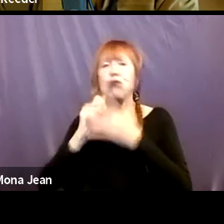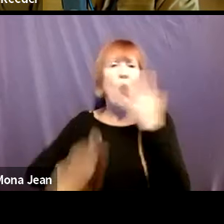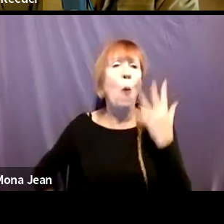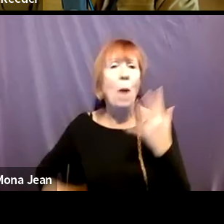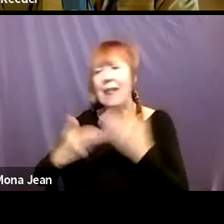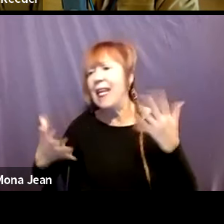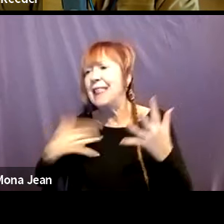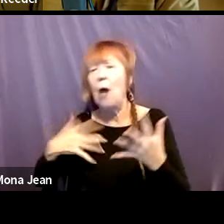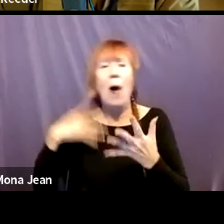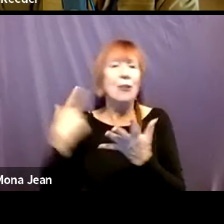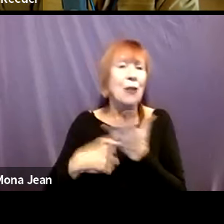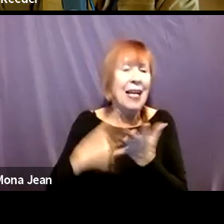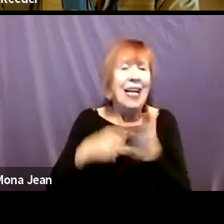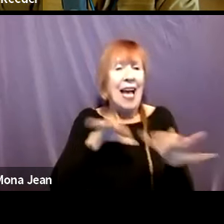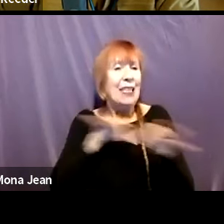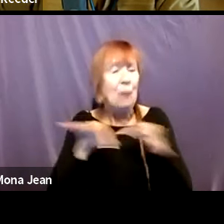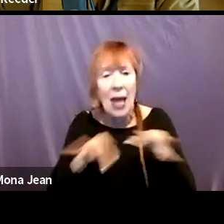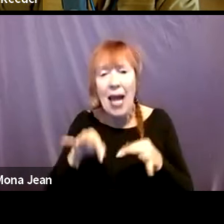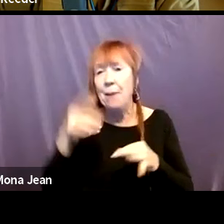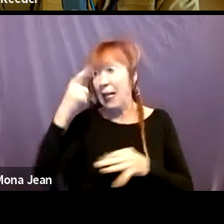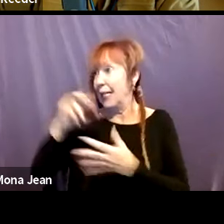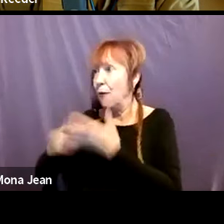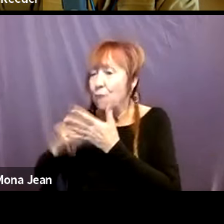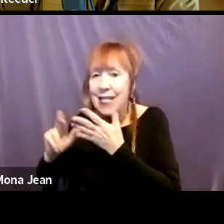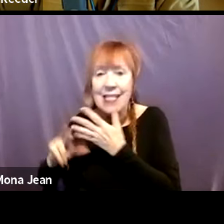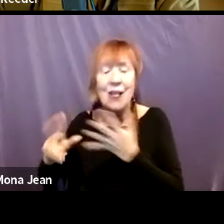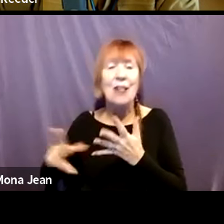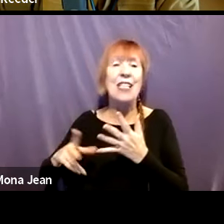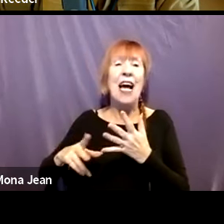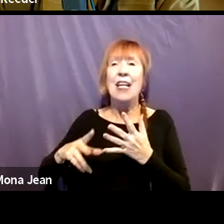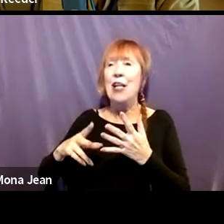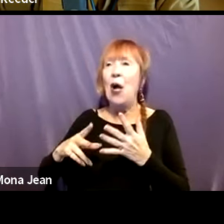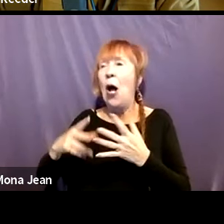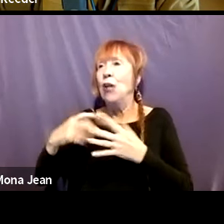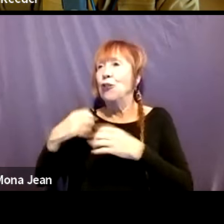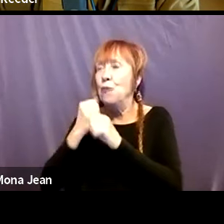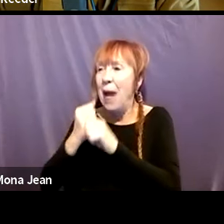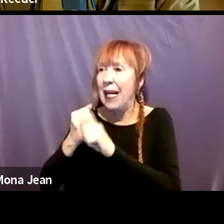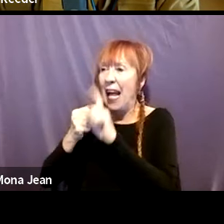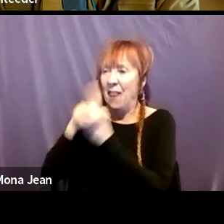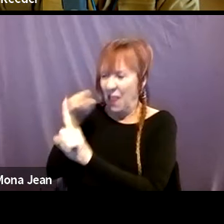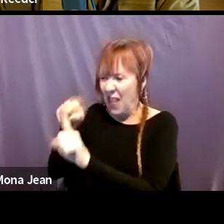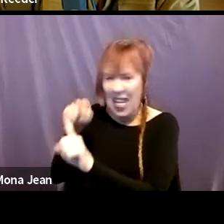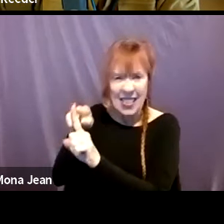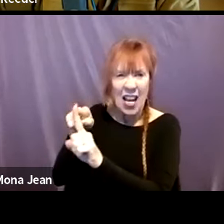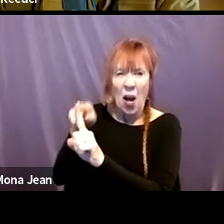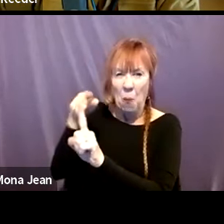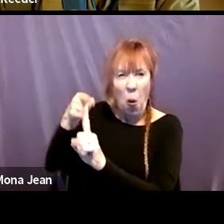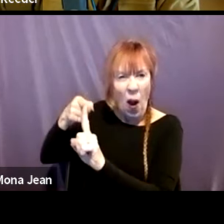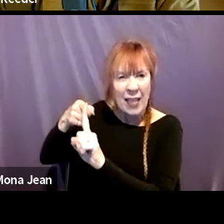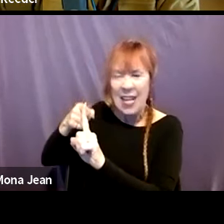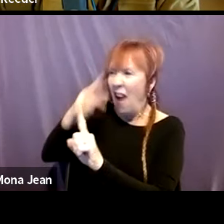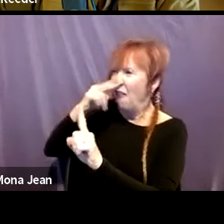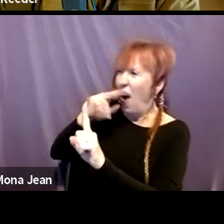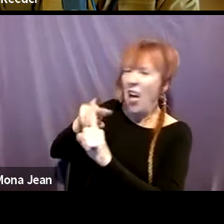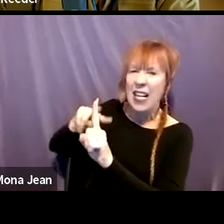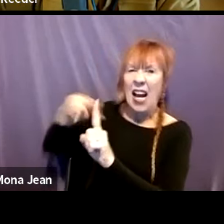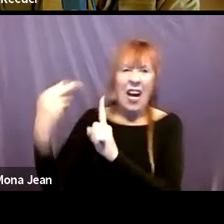and I thought I was making a comedic take on, but it really had no relevance to the core emotional story,